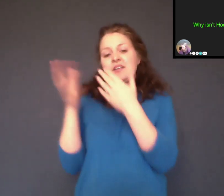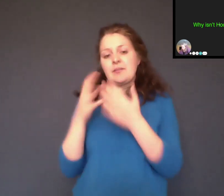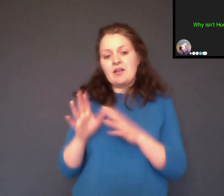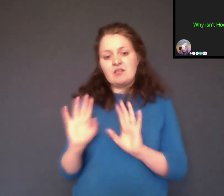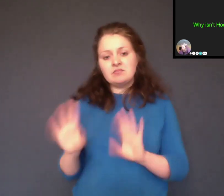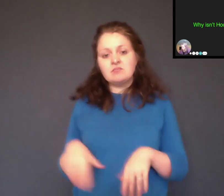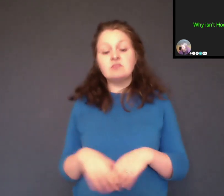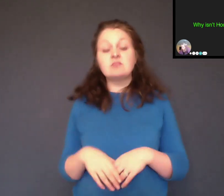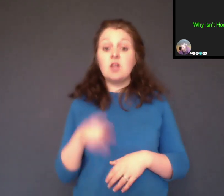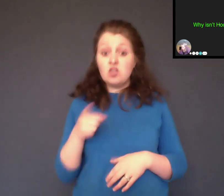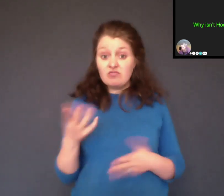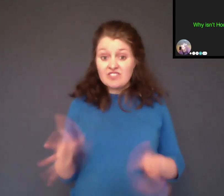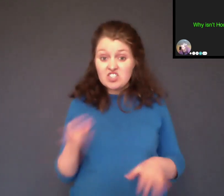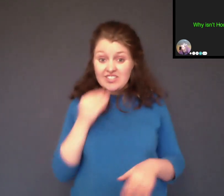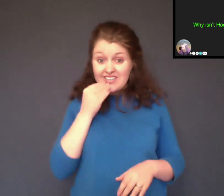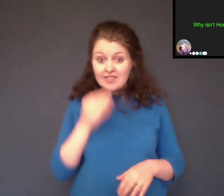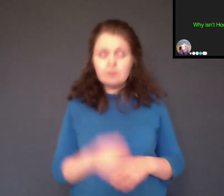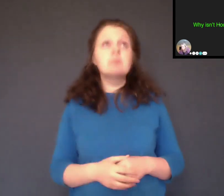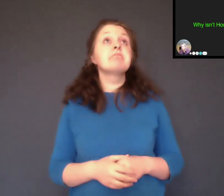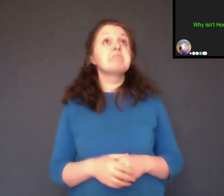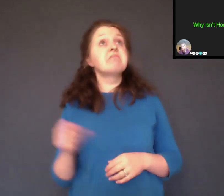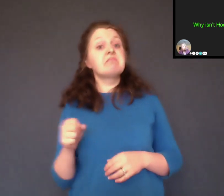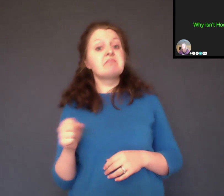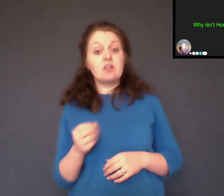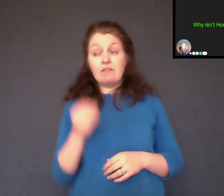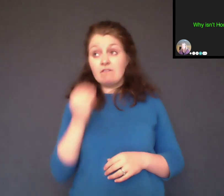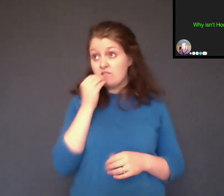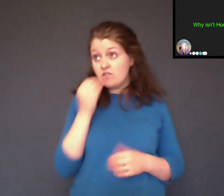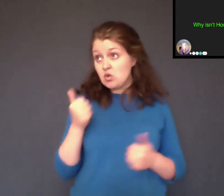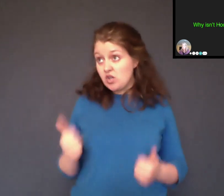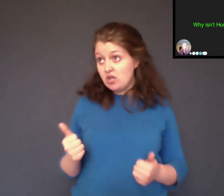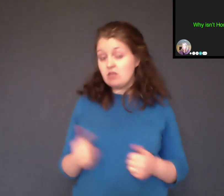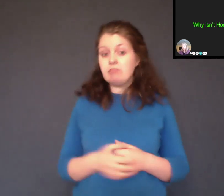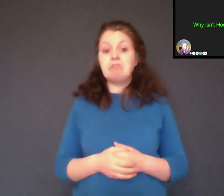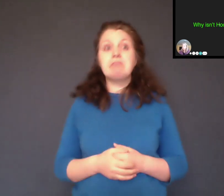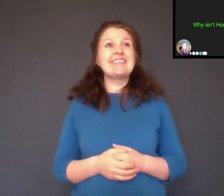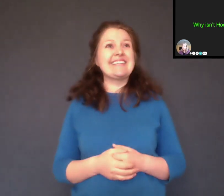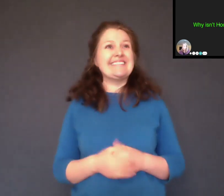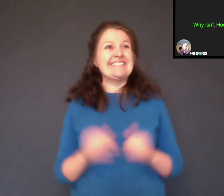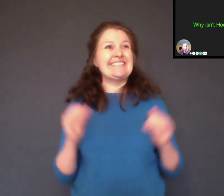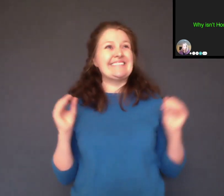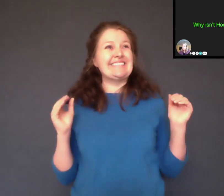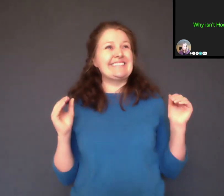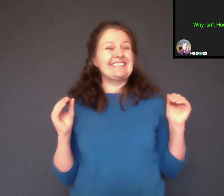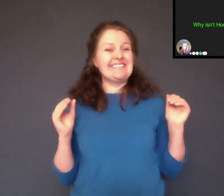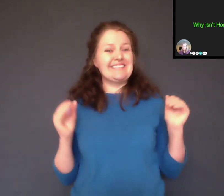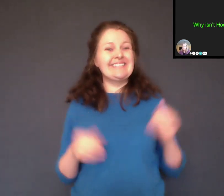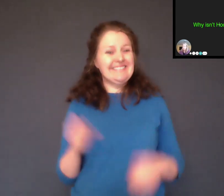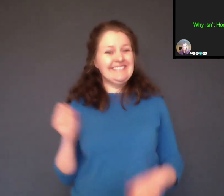it doesn't matter harvey said are you done eating yeah was the food good wendell grinned